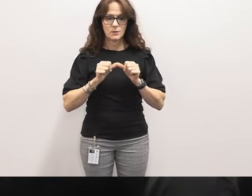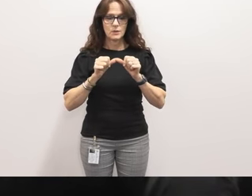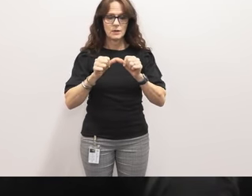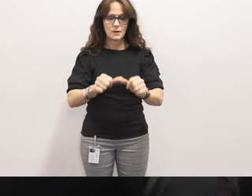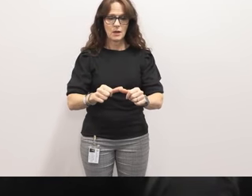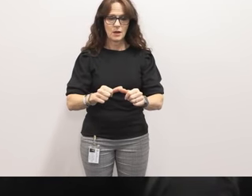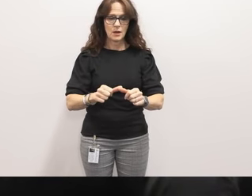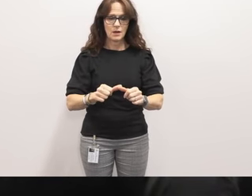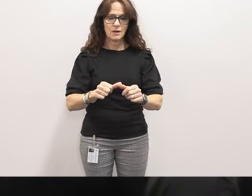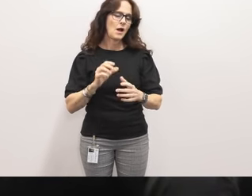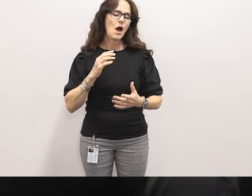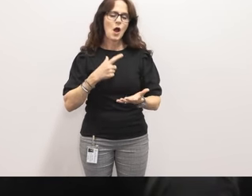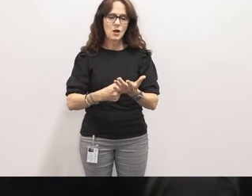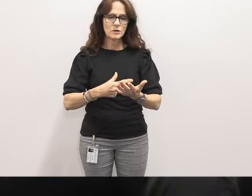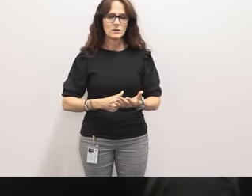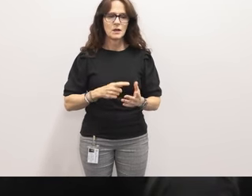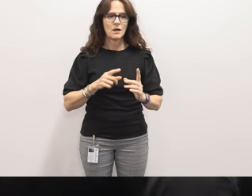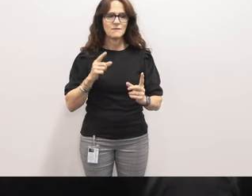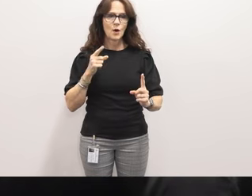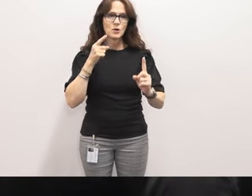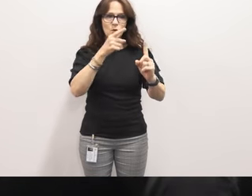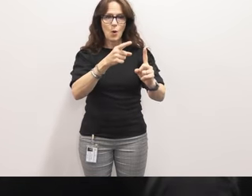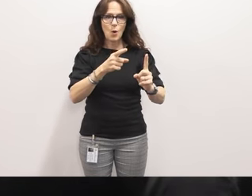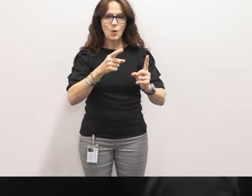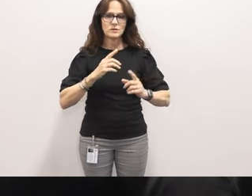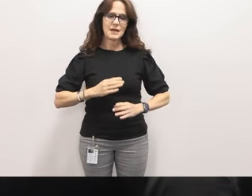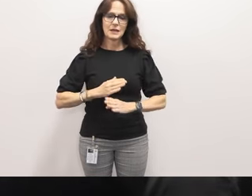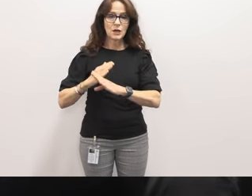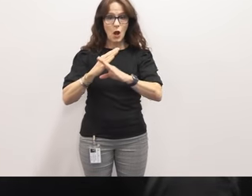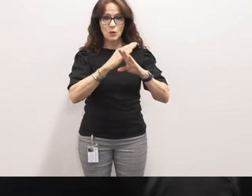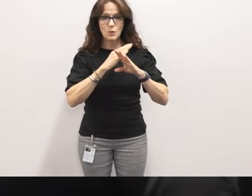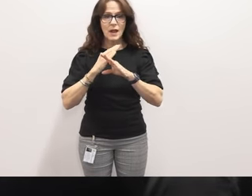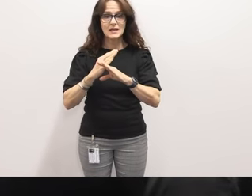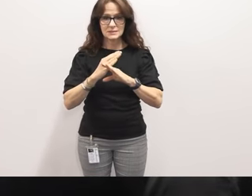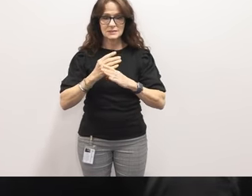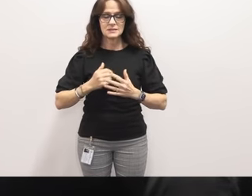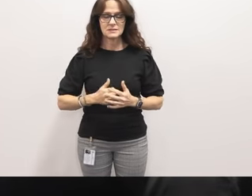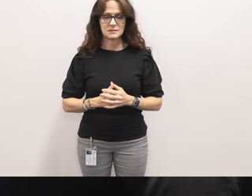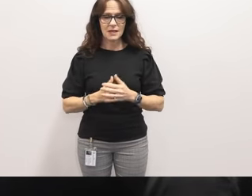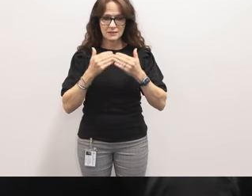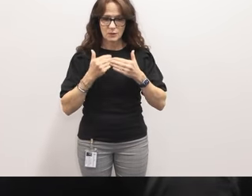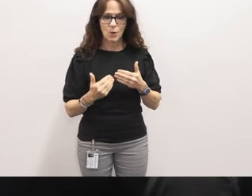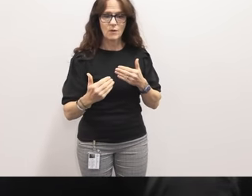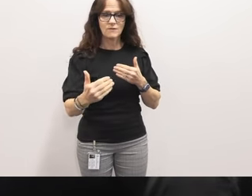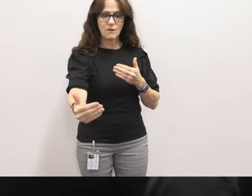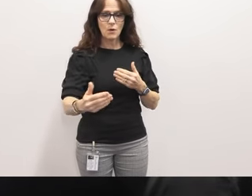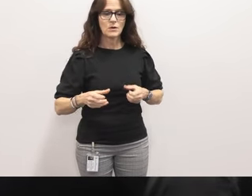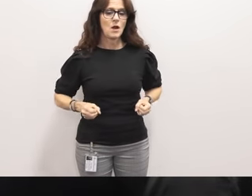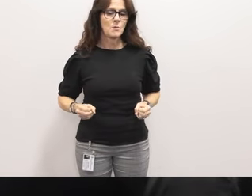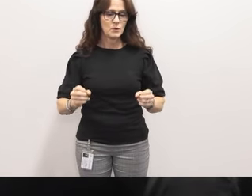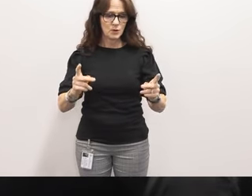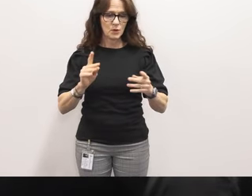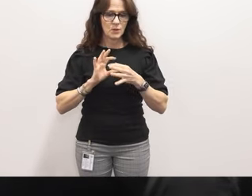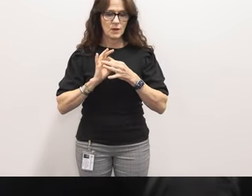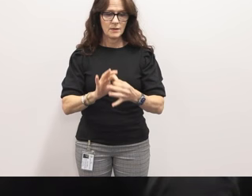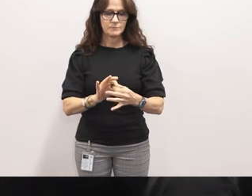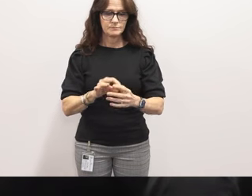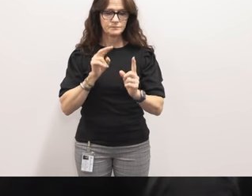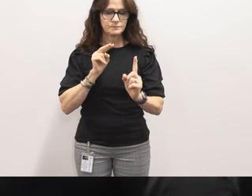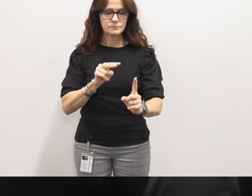and guardrails today for the board, and have that conversation about our going forward opportunity related to monitoring student results,